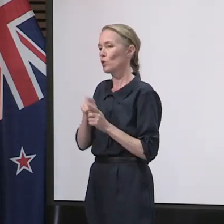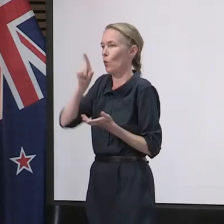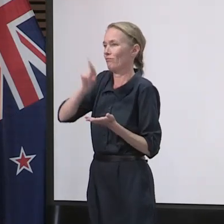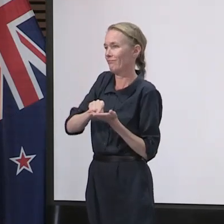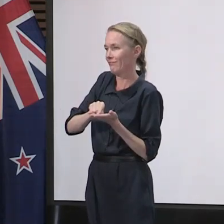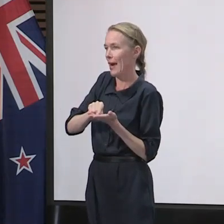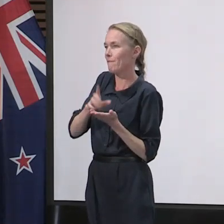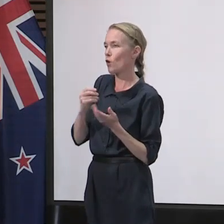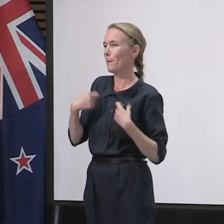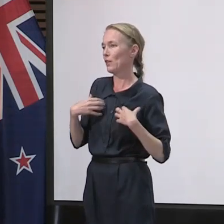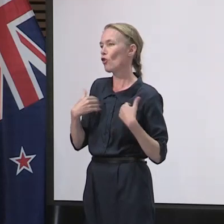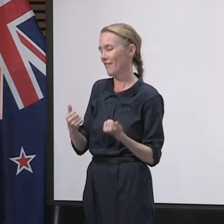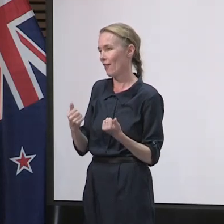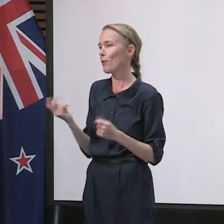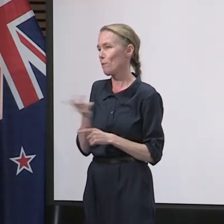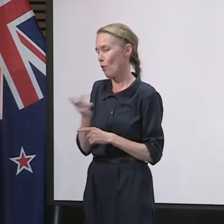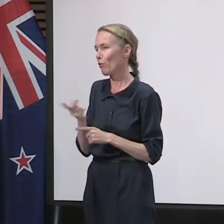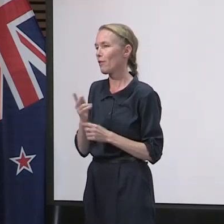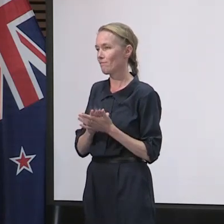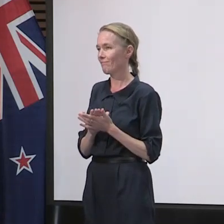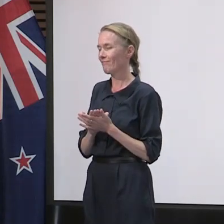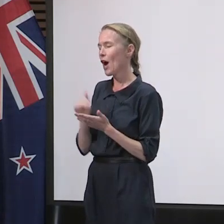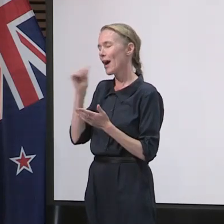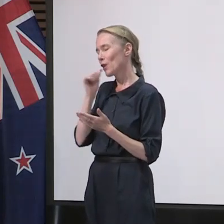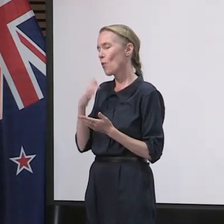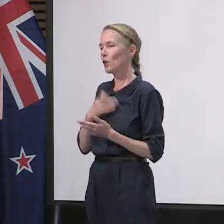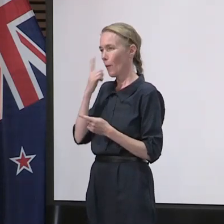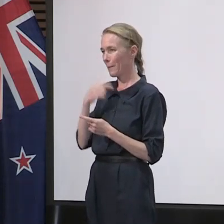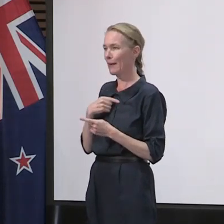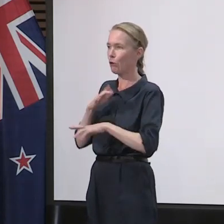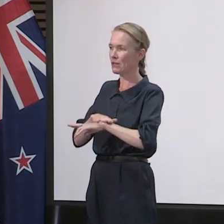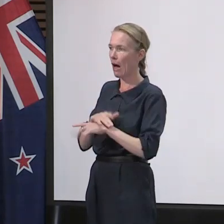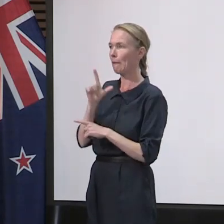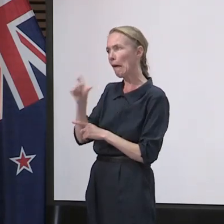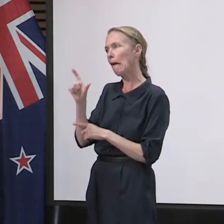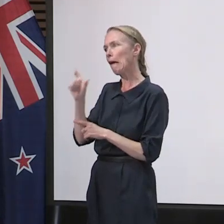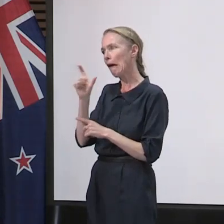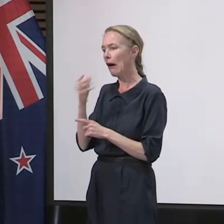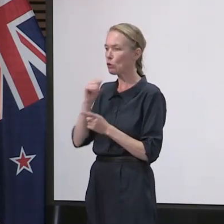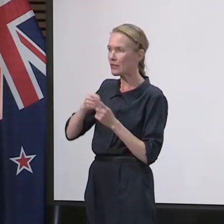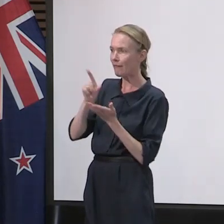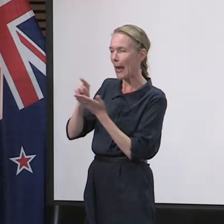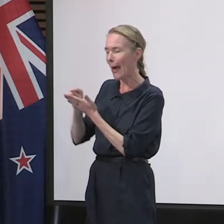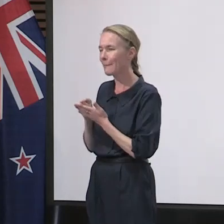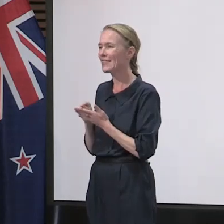I'm encouraging people to add our app. By don't want people to have a dozen different apps